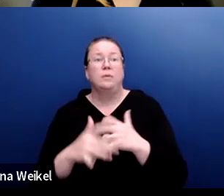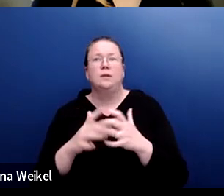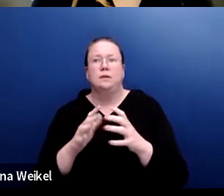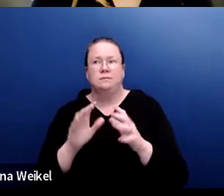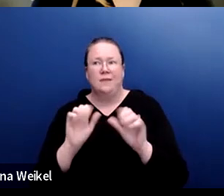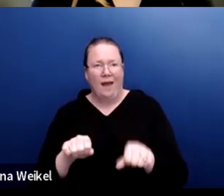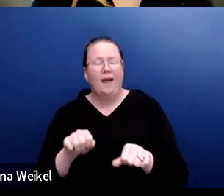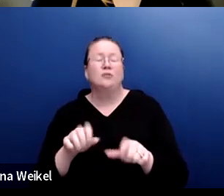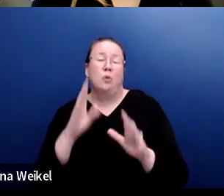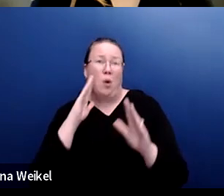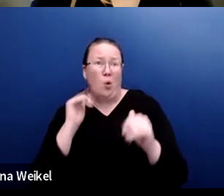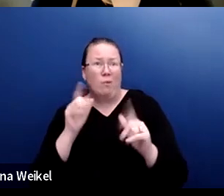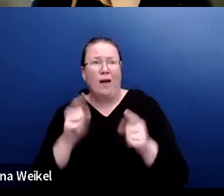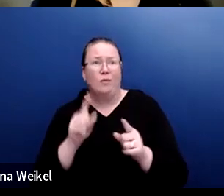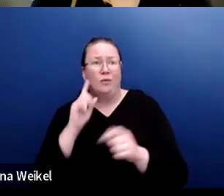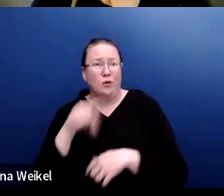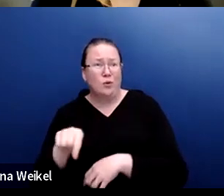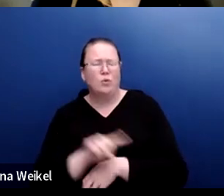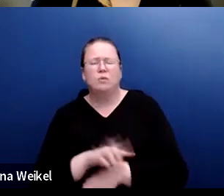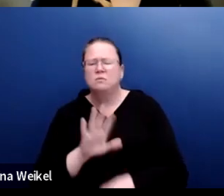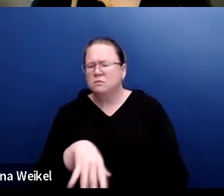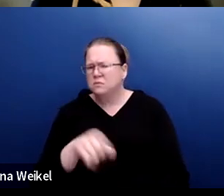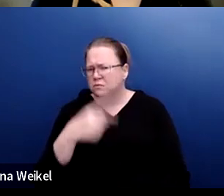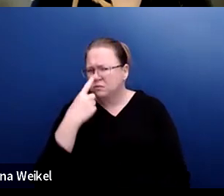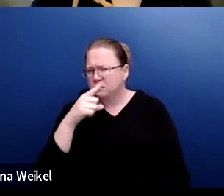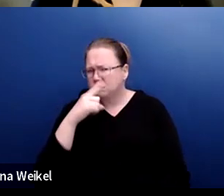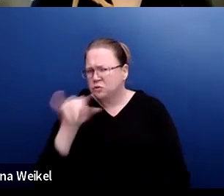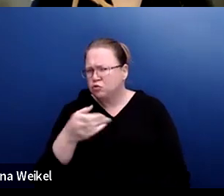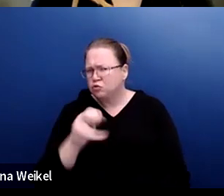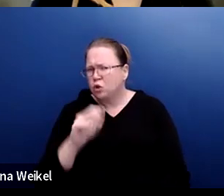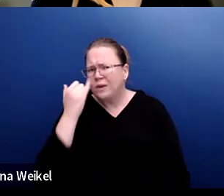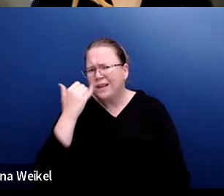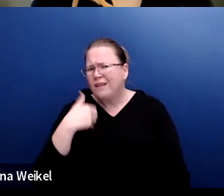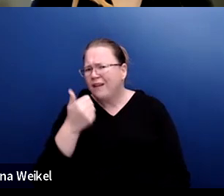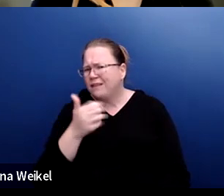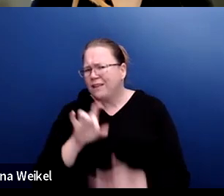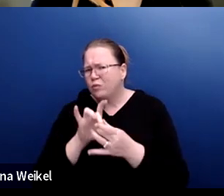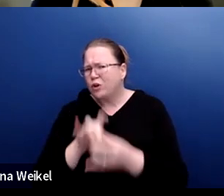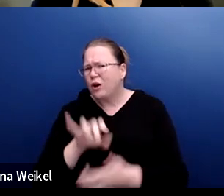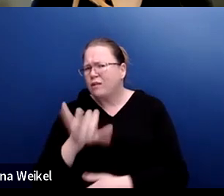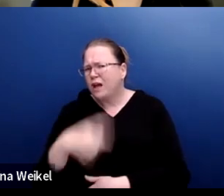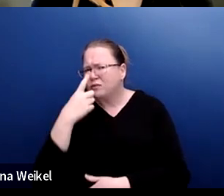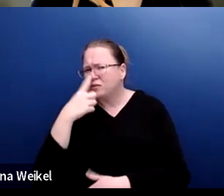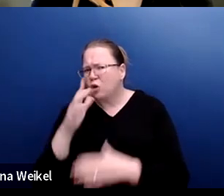for recreational use and because of that, our legislators are working on the possibility especially in Baltimore city for eradicating people's charges that they had in the past for small amounts of pot and stuff like that so then it would be erased from their record